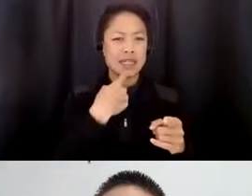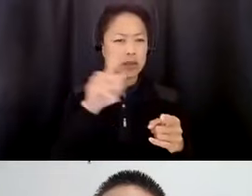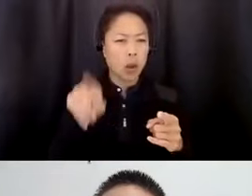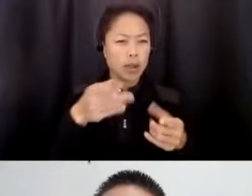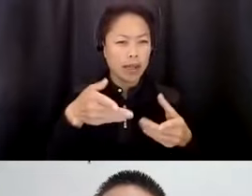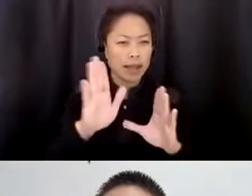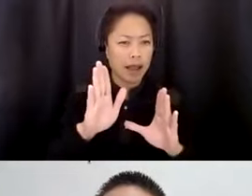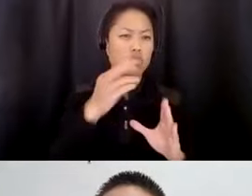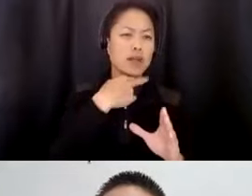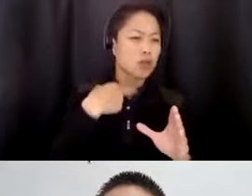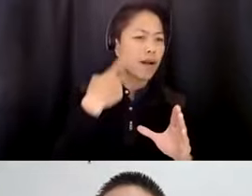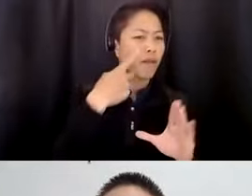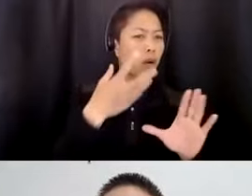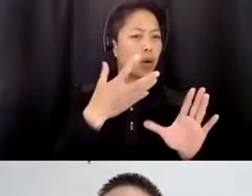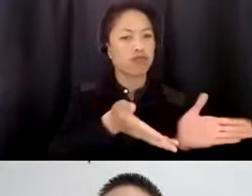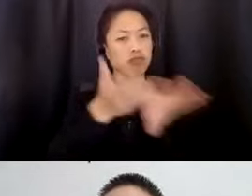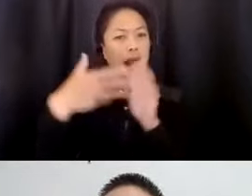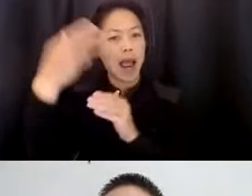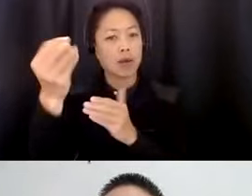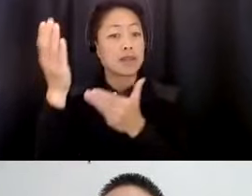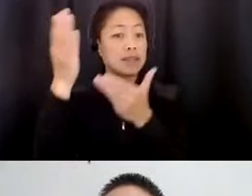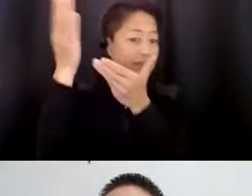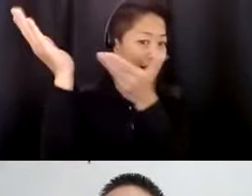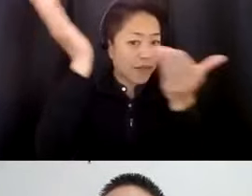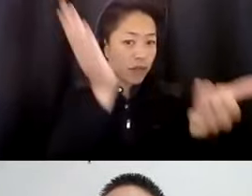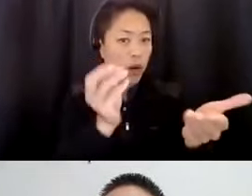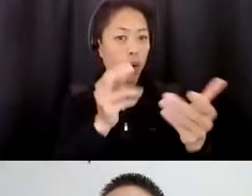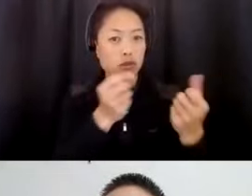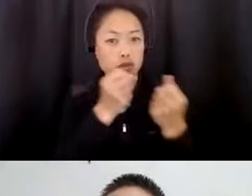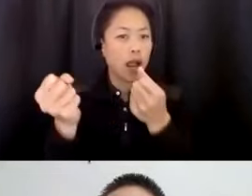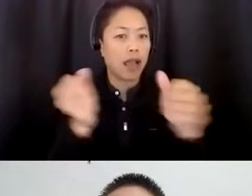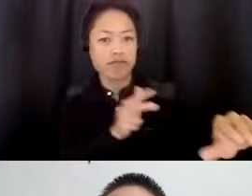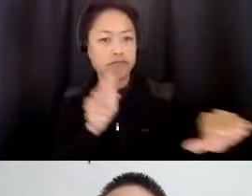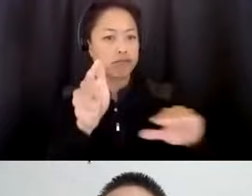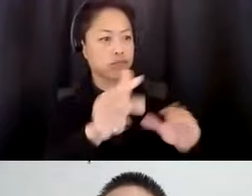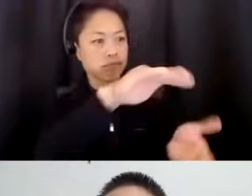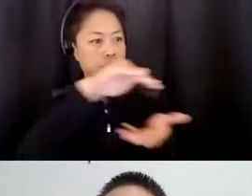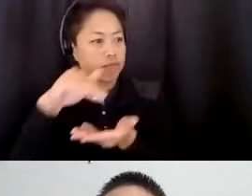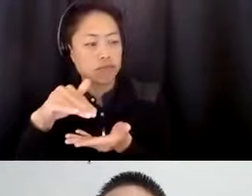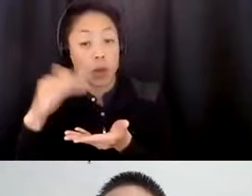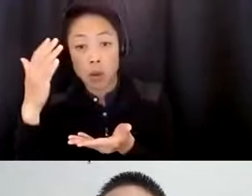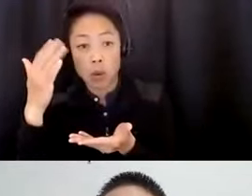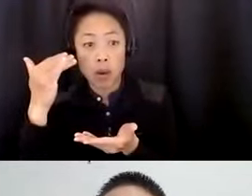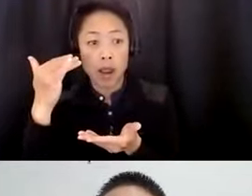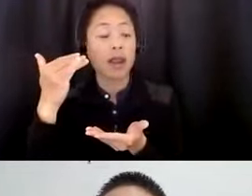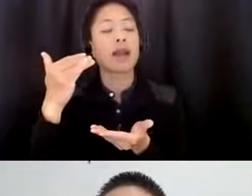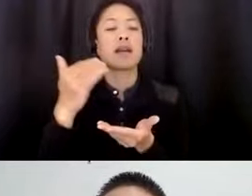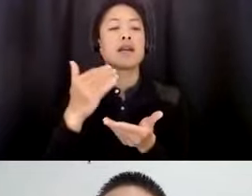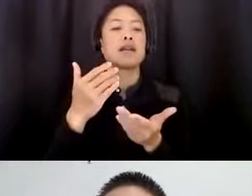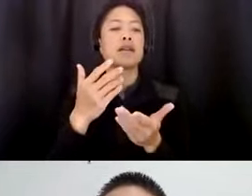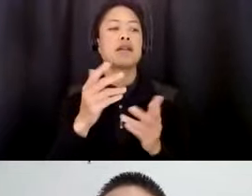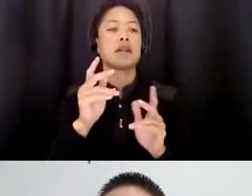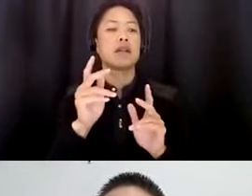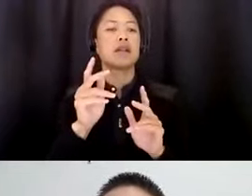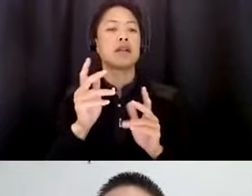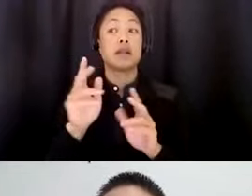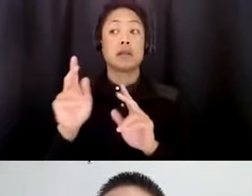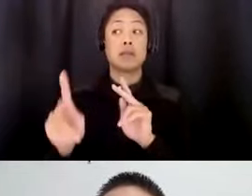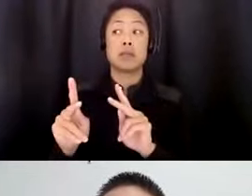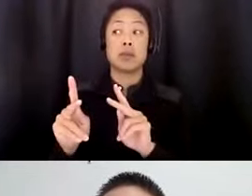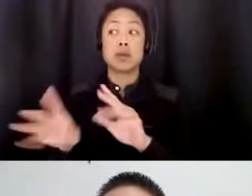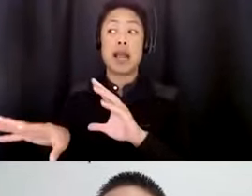is in order to discourage people from going outside their homes beyond what they